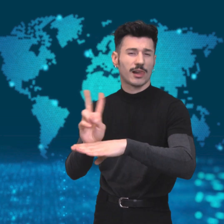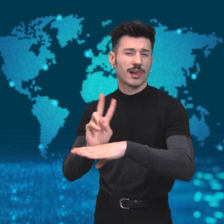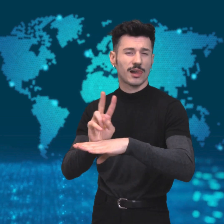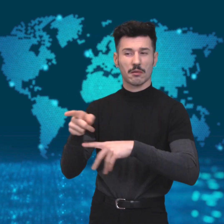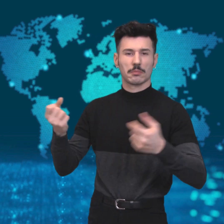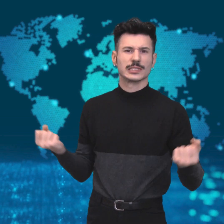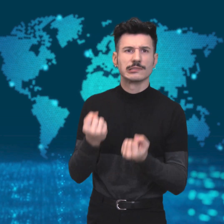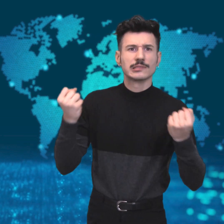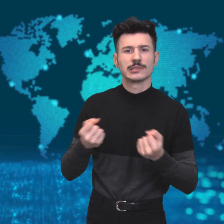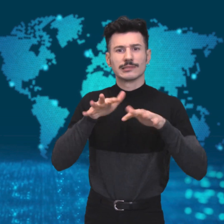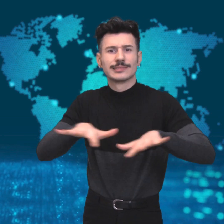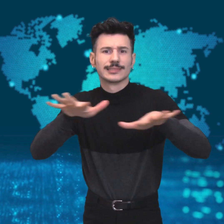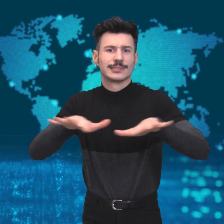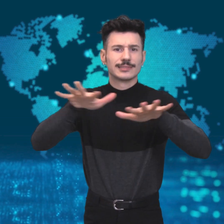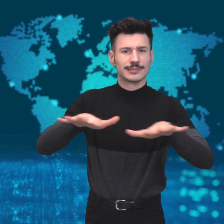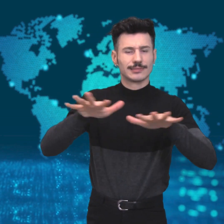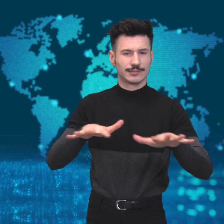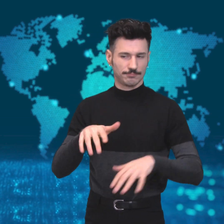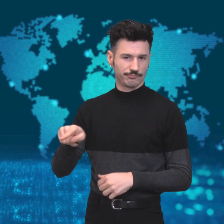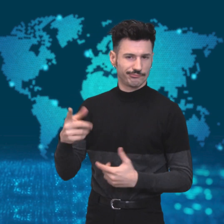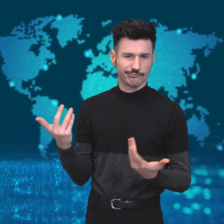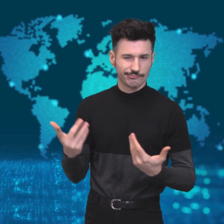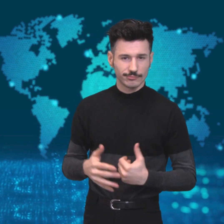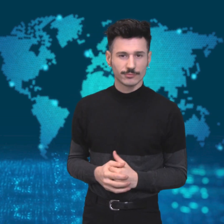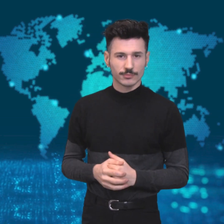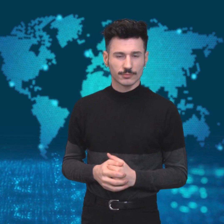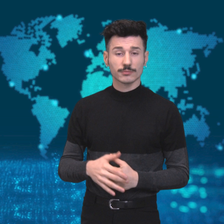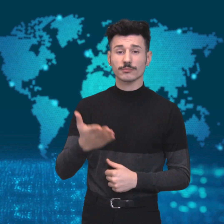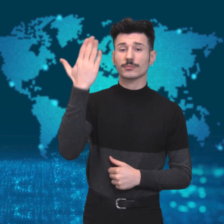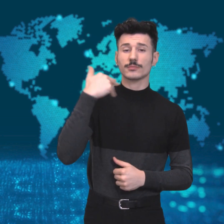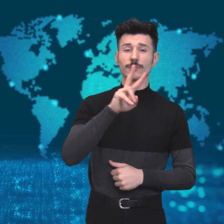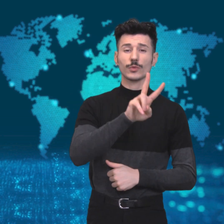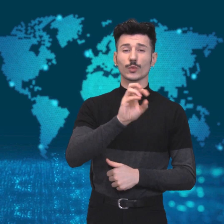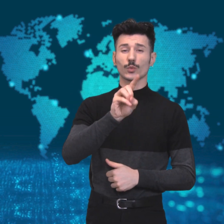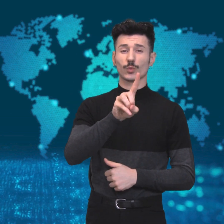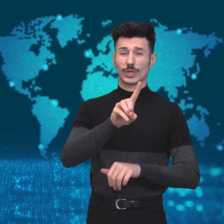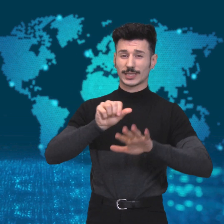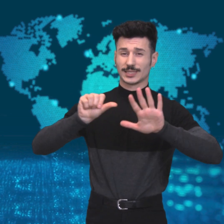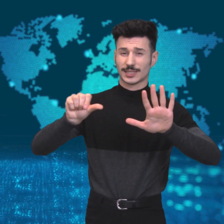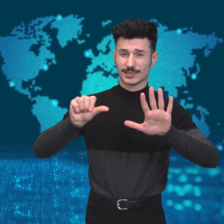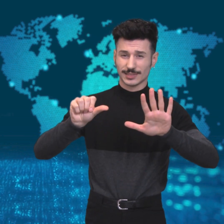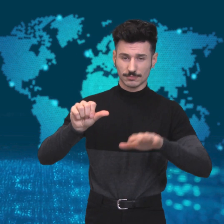accusations, calling them lies and propaganda.